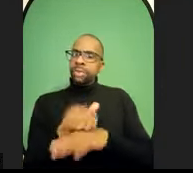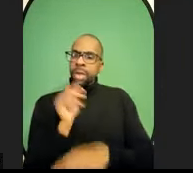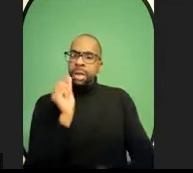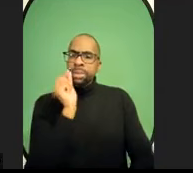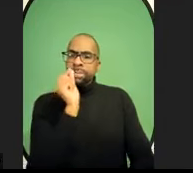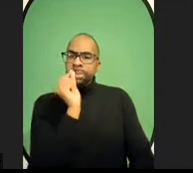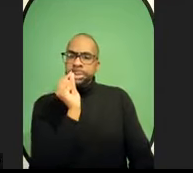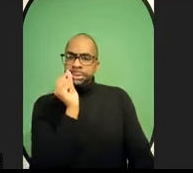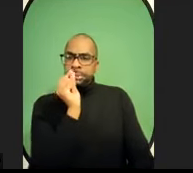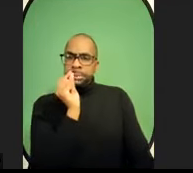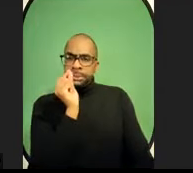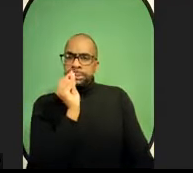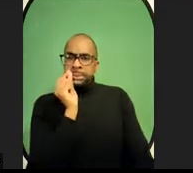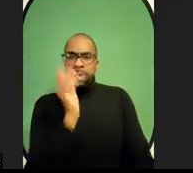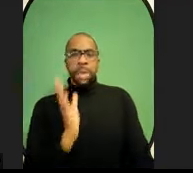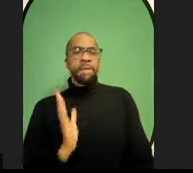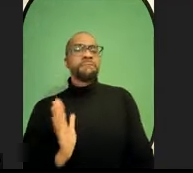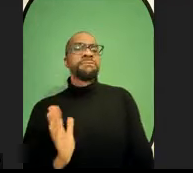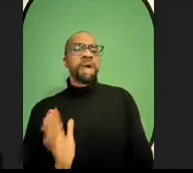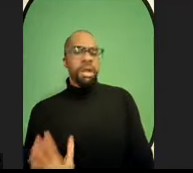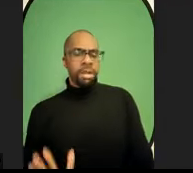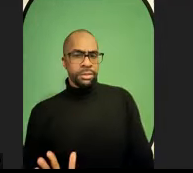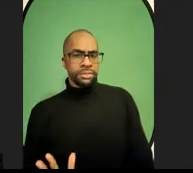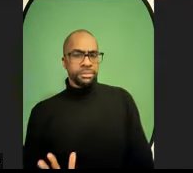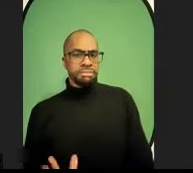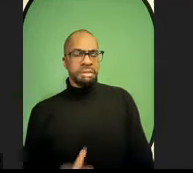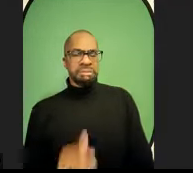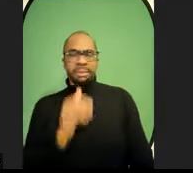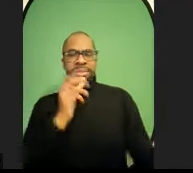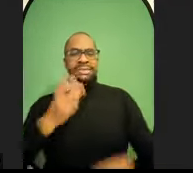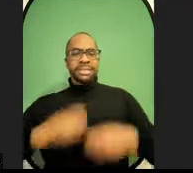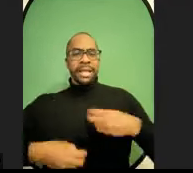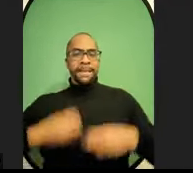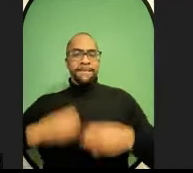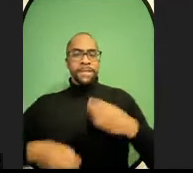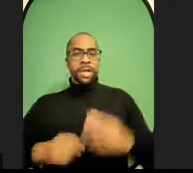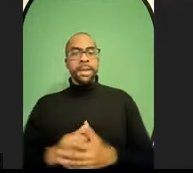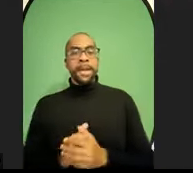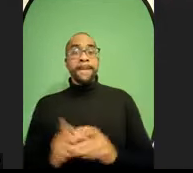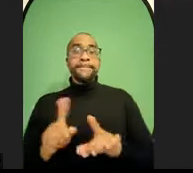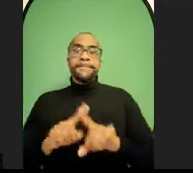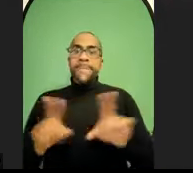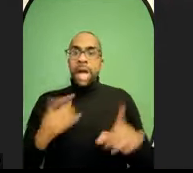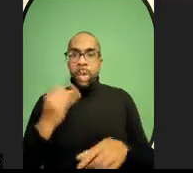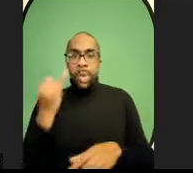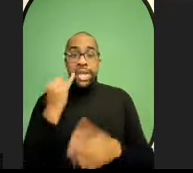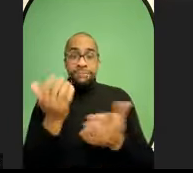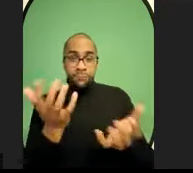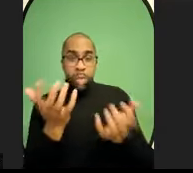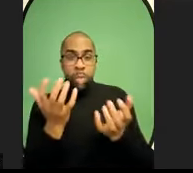does not so. o, if they do it really super o, if they do it really superficially, I would not anticipate that some problem but.